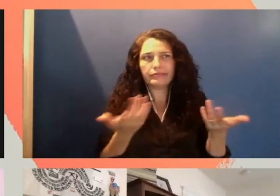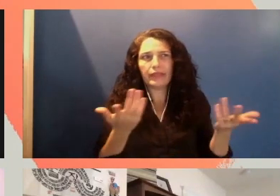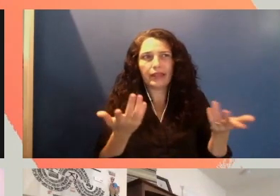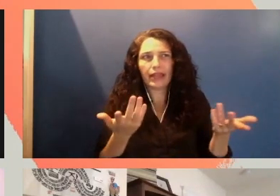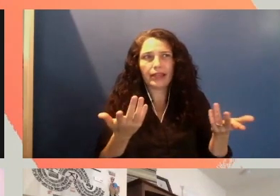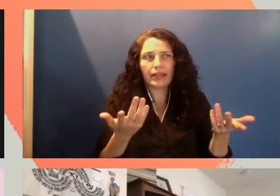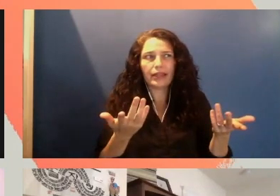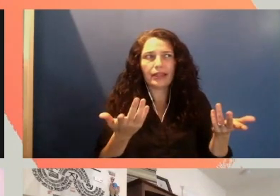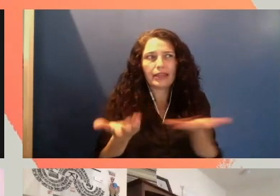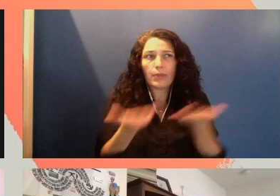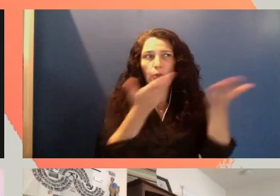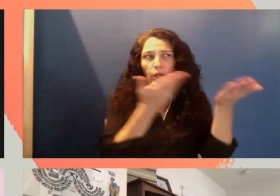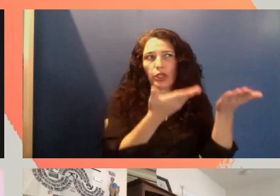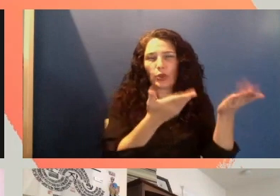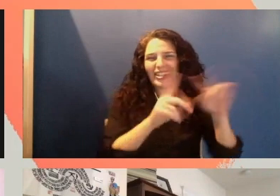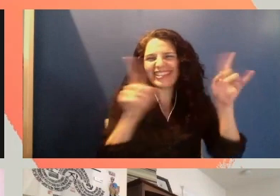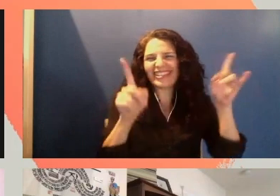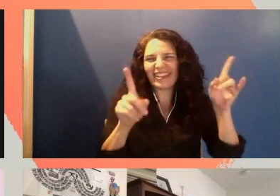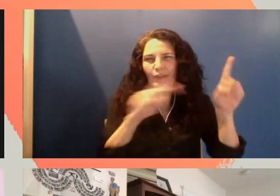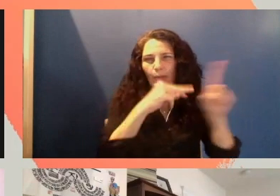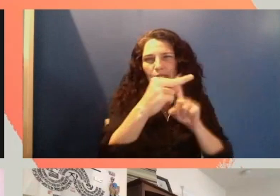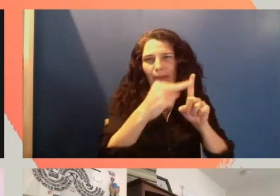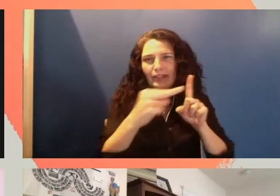and just figure it out as we're going along.